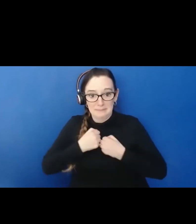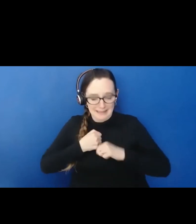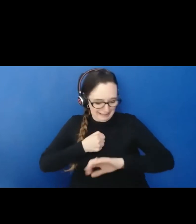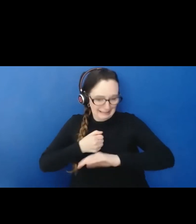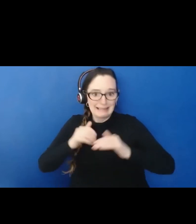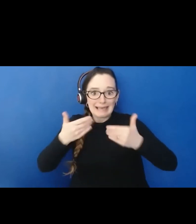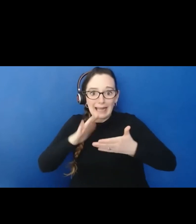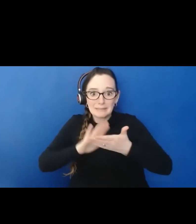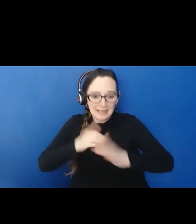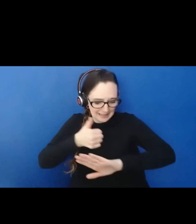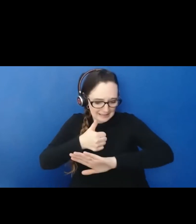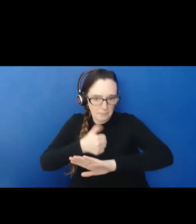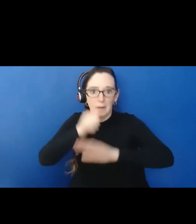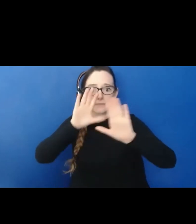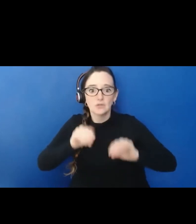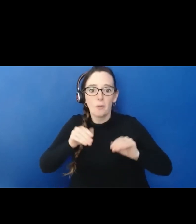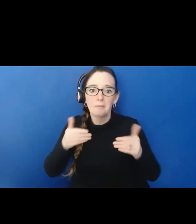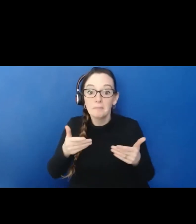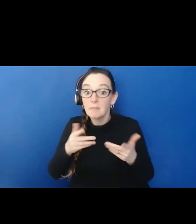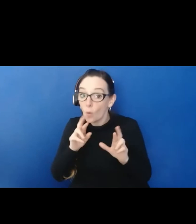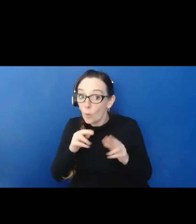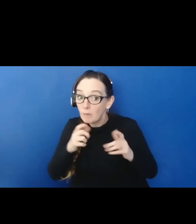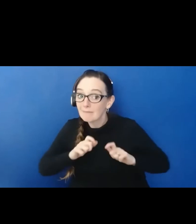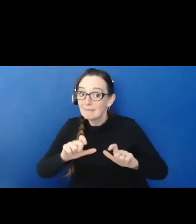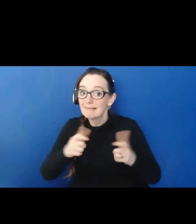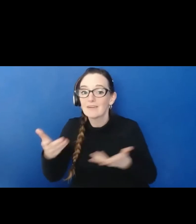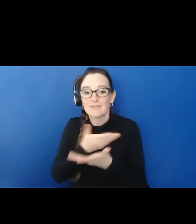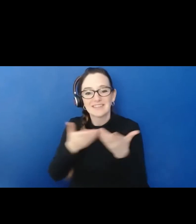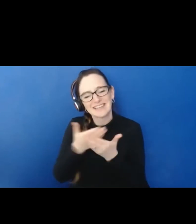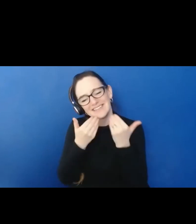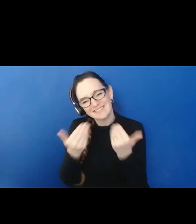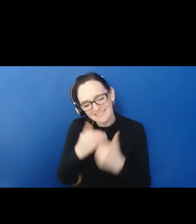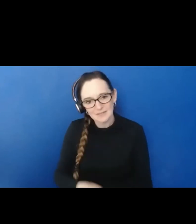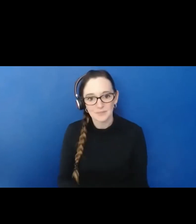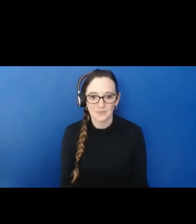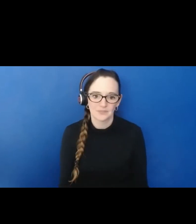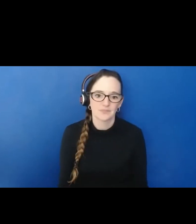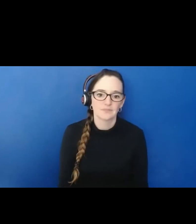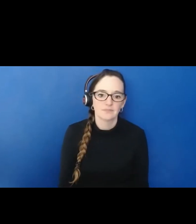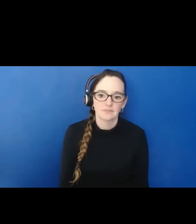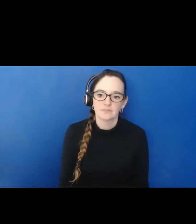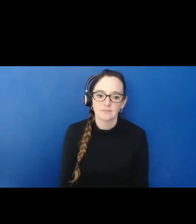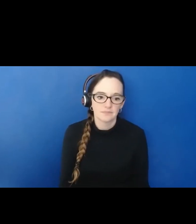hope we can carry on the conversation. Thank you very much.